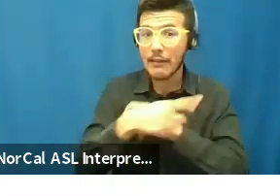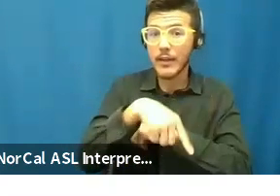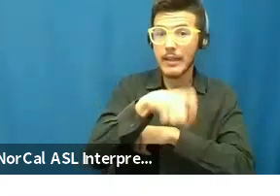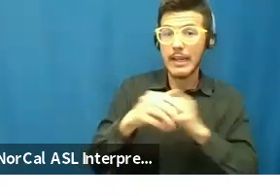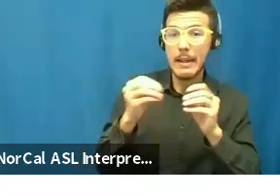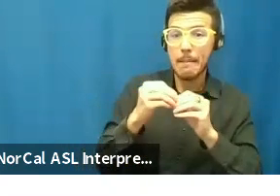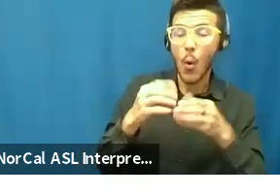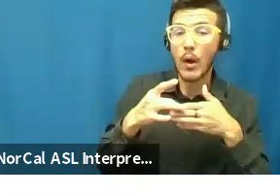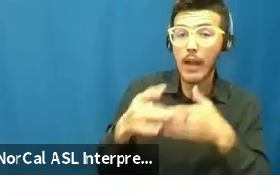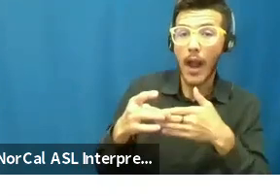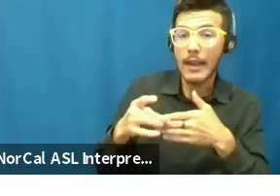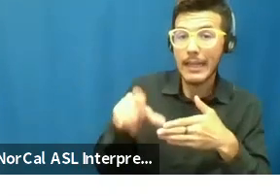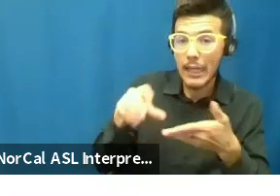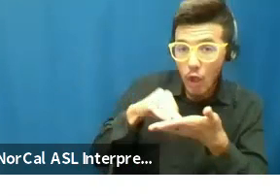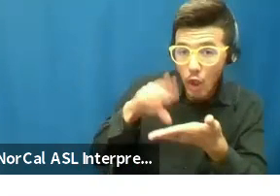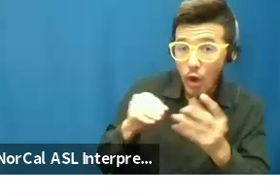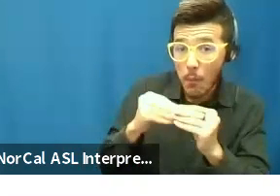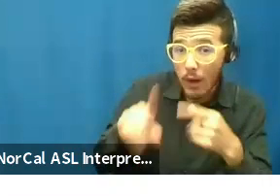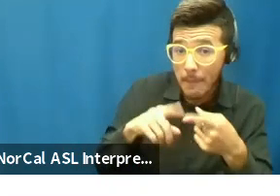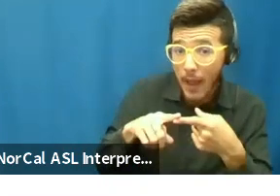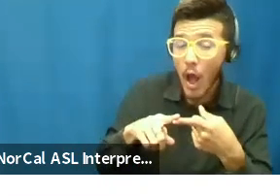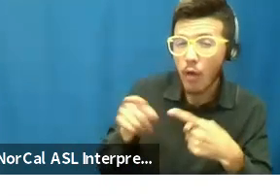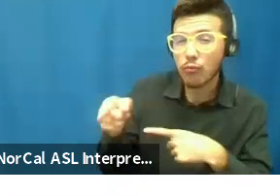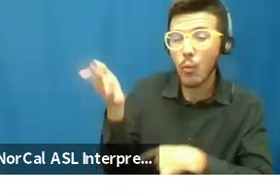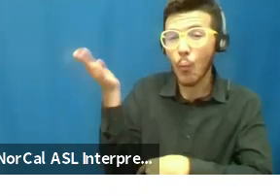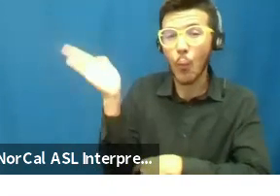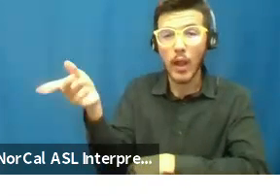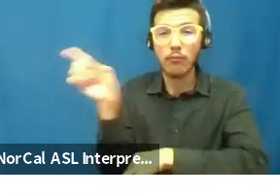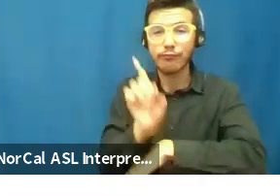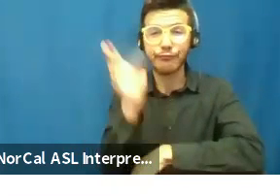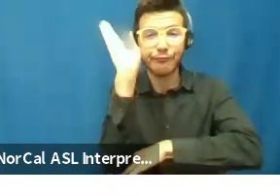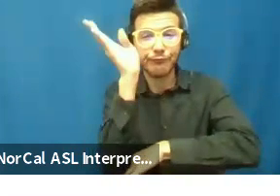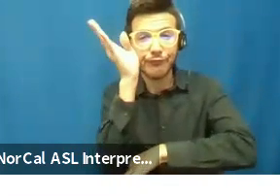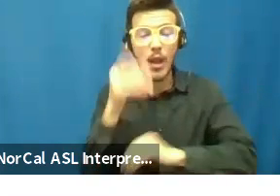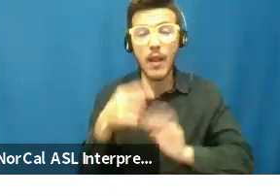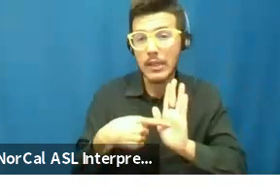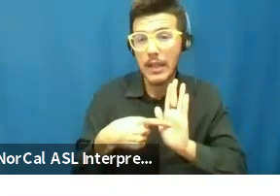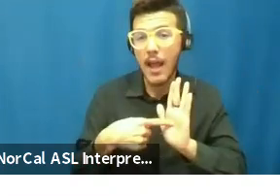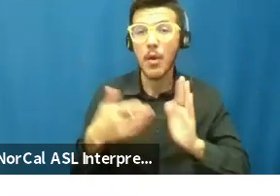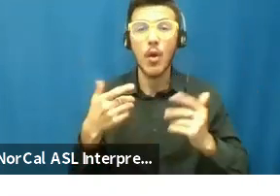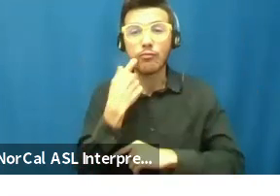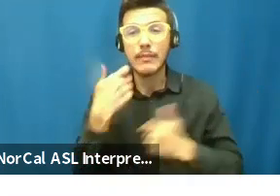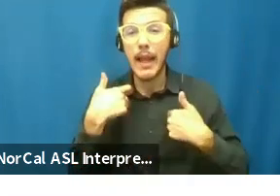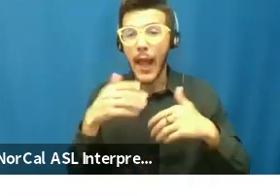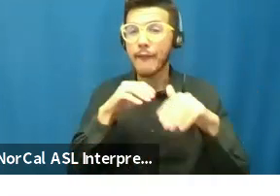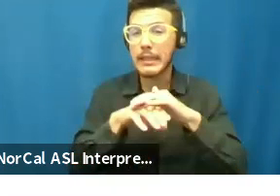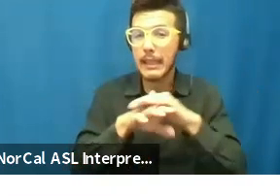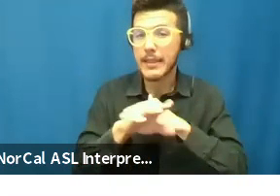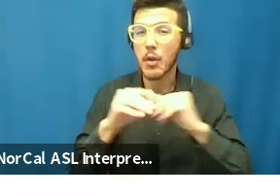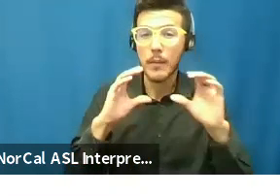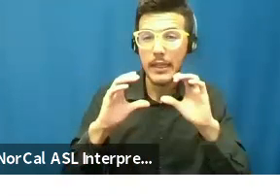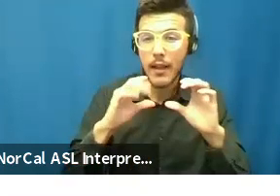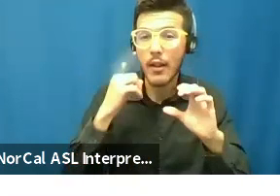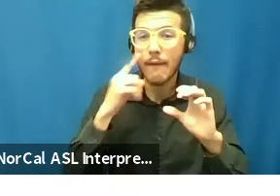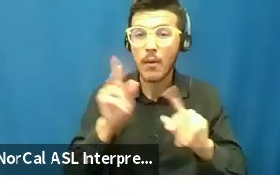for example, we've had a topic like Accessible Communication for Individuals with Visual